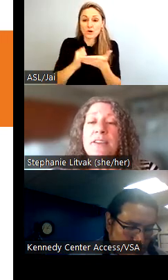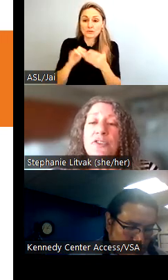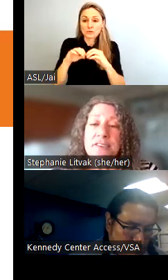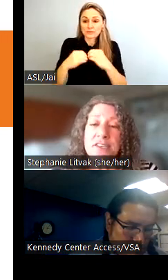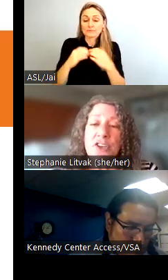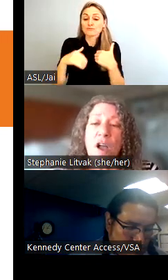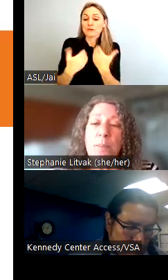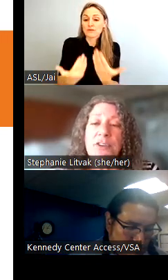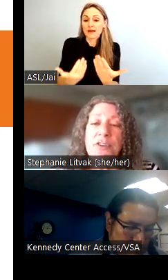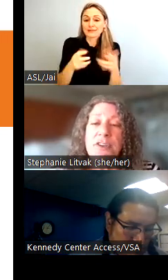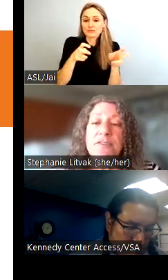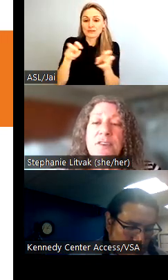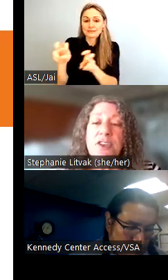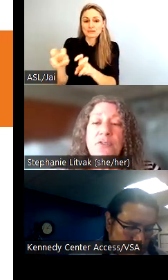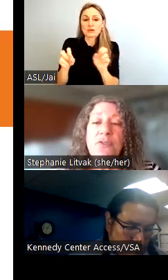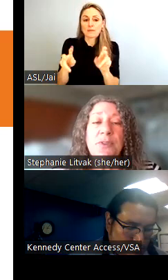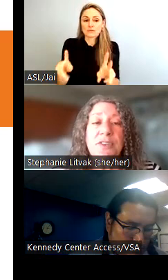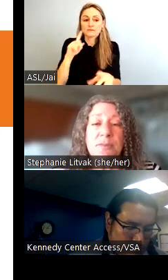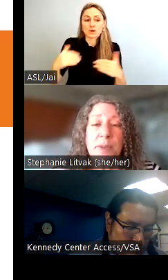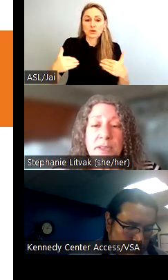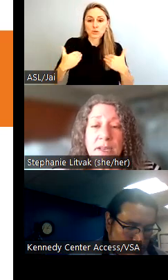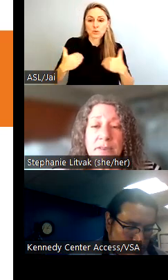transition opportunities for Youth with Disabilities.